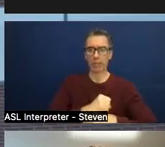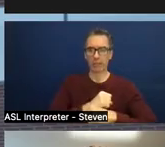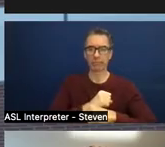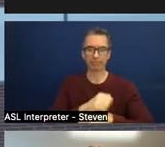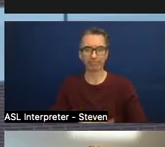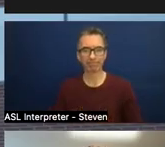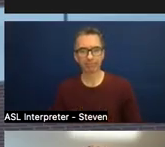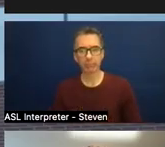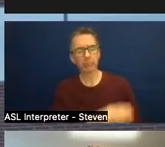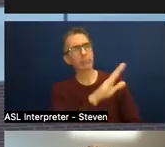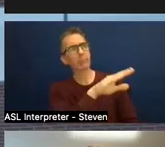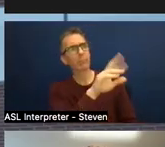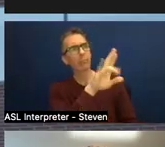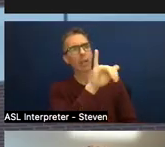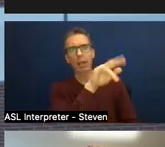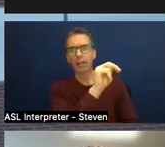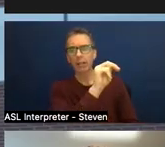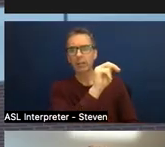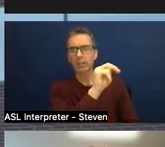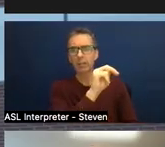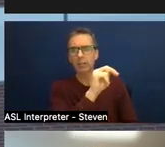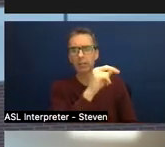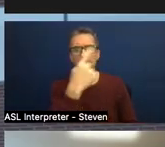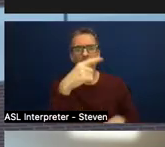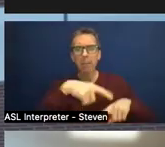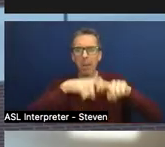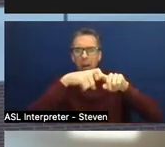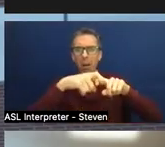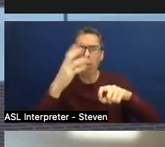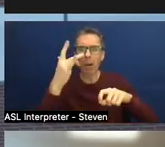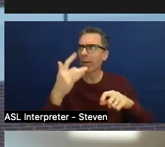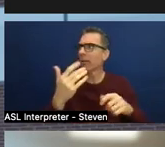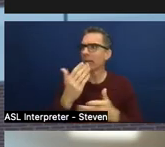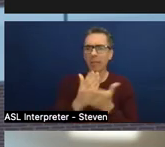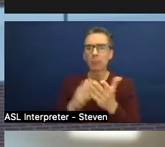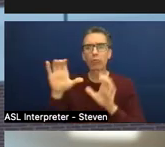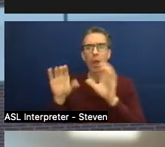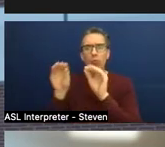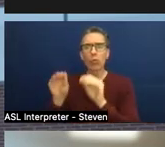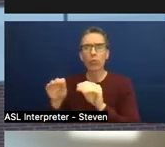Hey, Ryan? Yes. Would this be a good place to pause? Maybe we've had a few other questions in the chat just before we get.